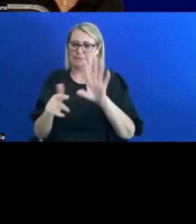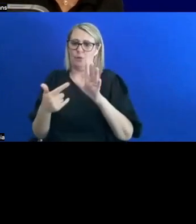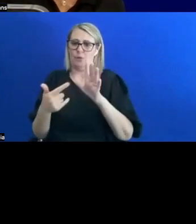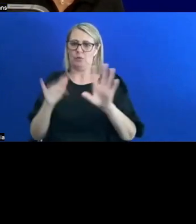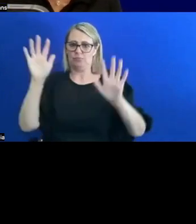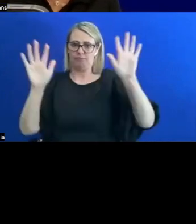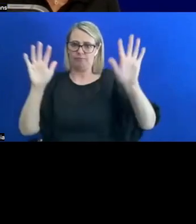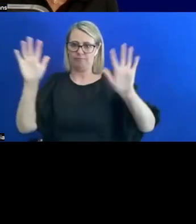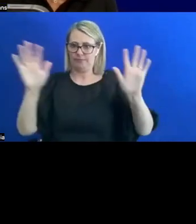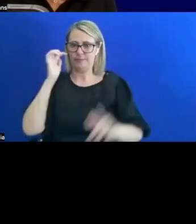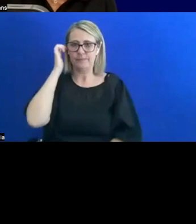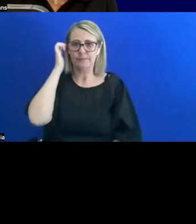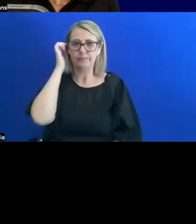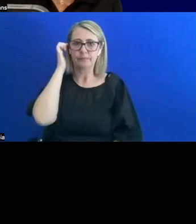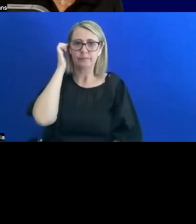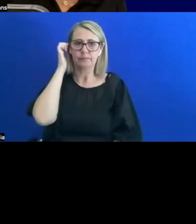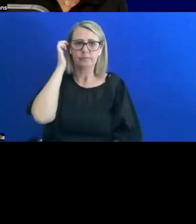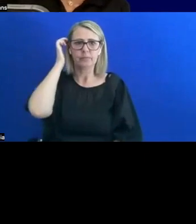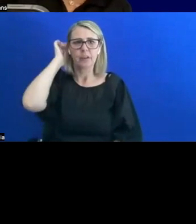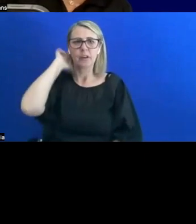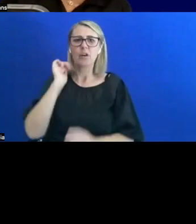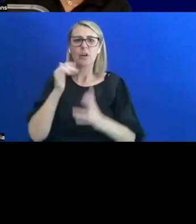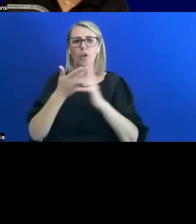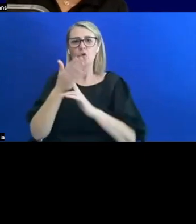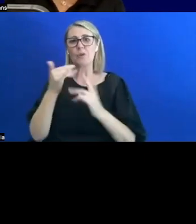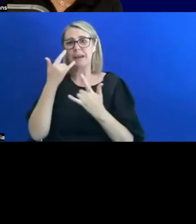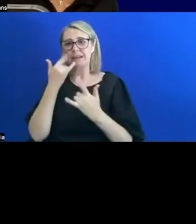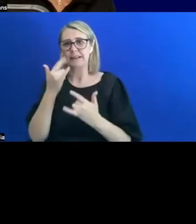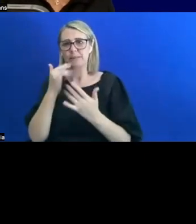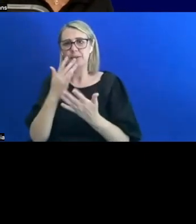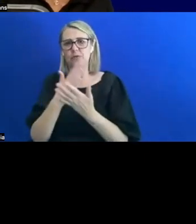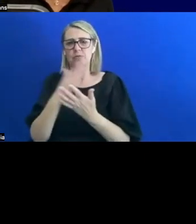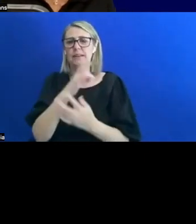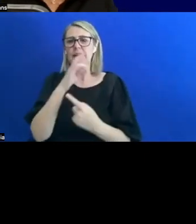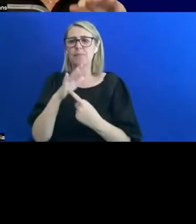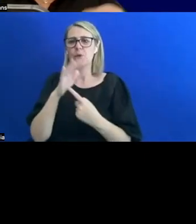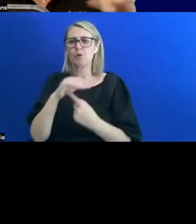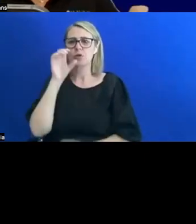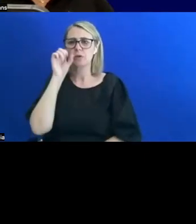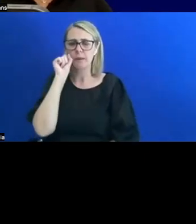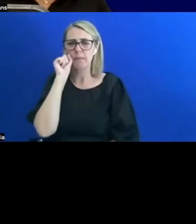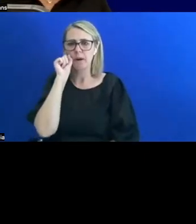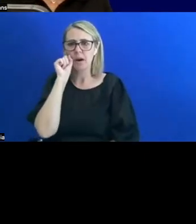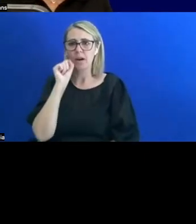During the assessment process it is also important to remember that a person may be hypo-sensitive